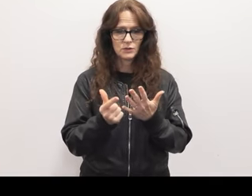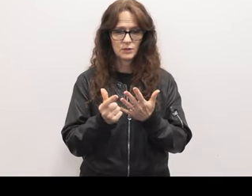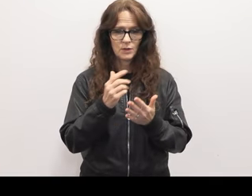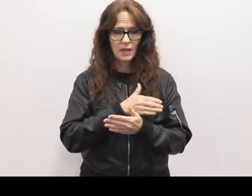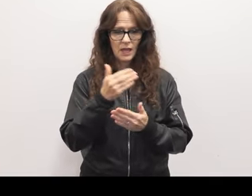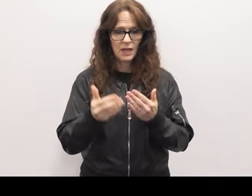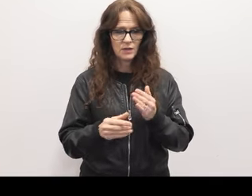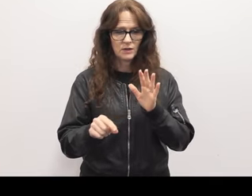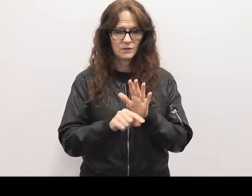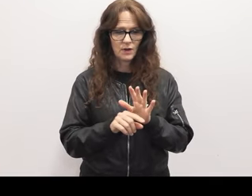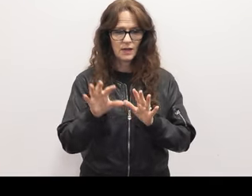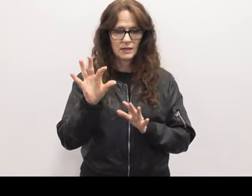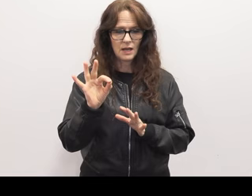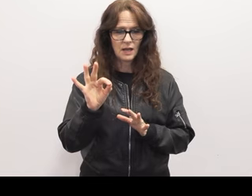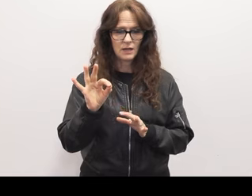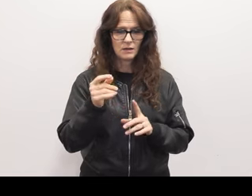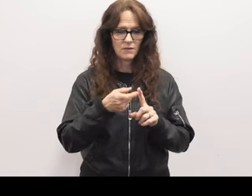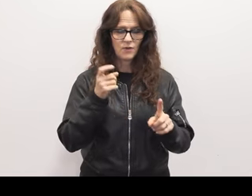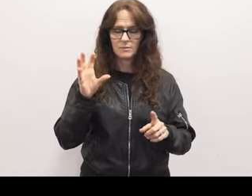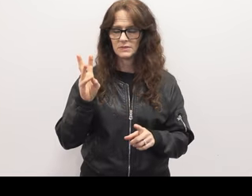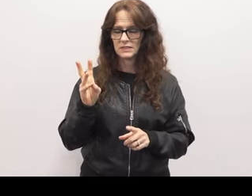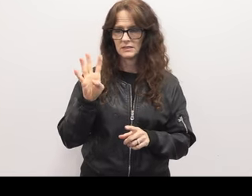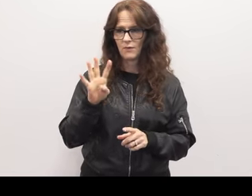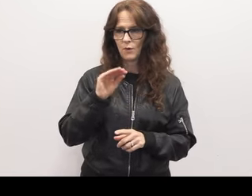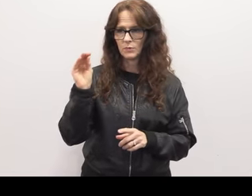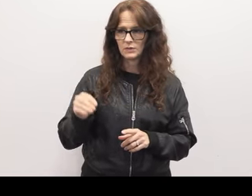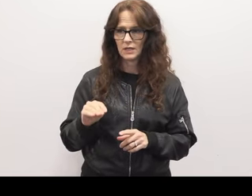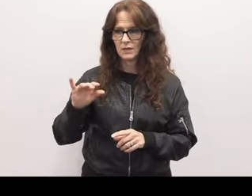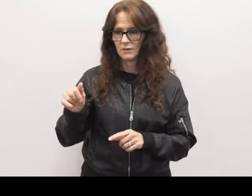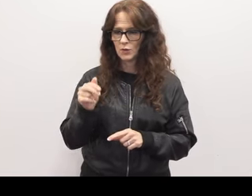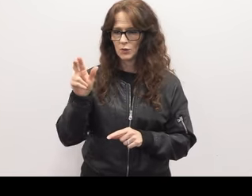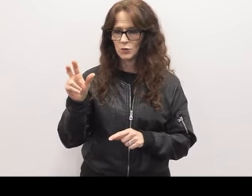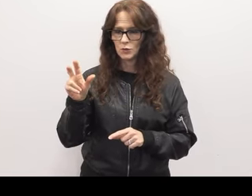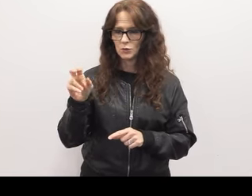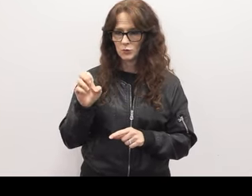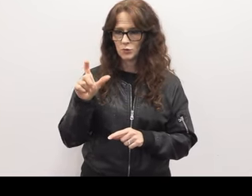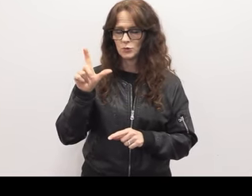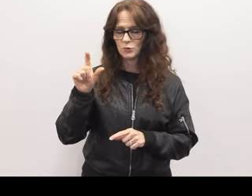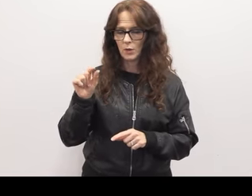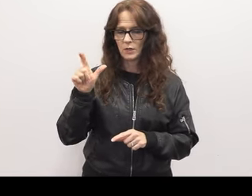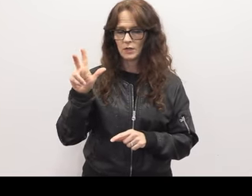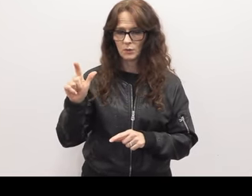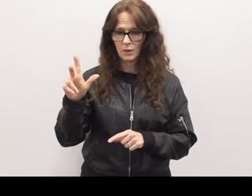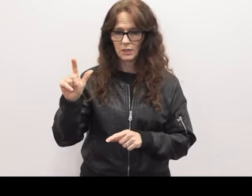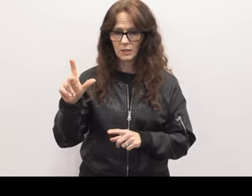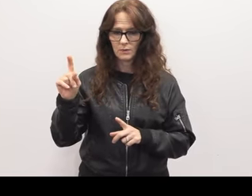growing from 64% in June, 2023 to 80%. So in reference to that slide,